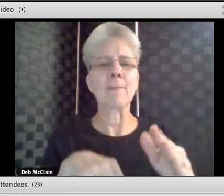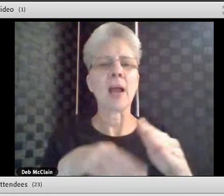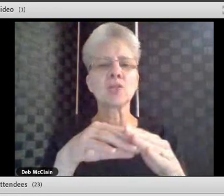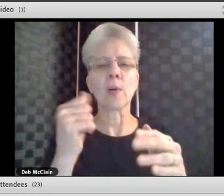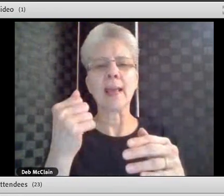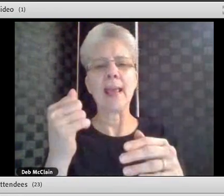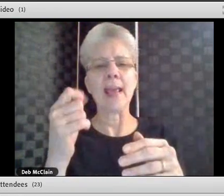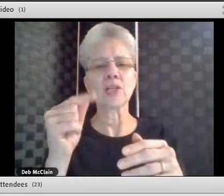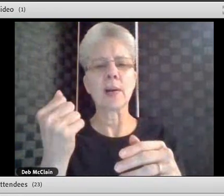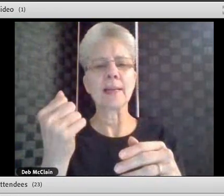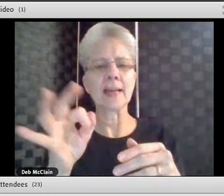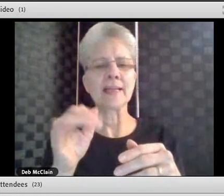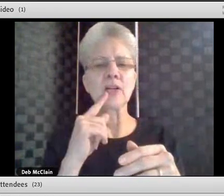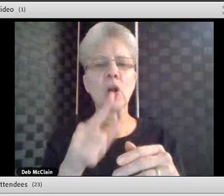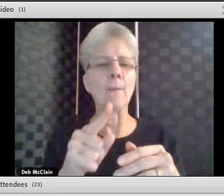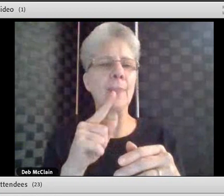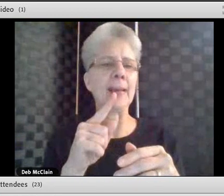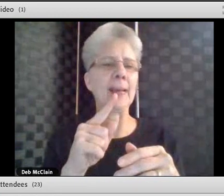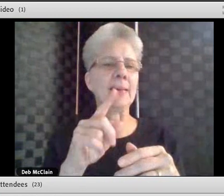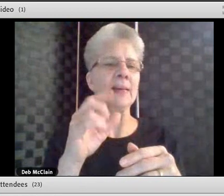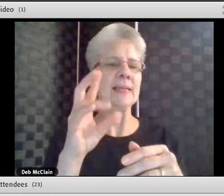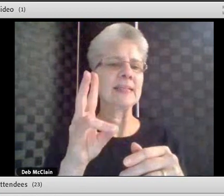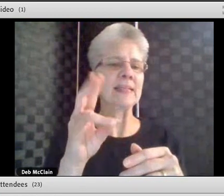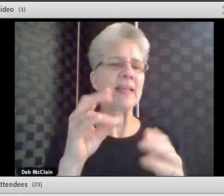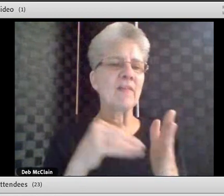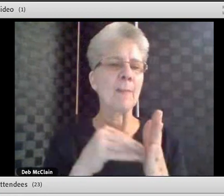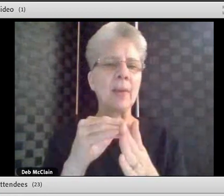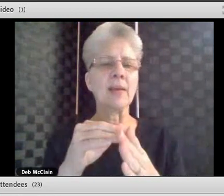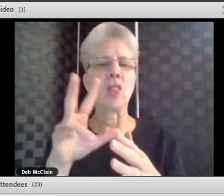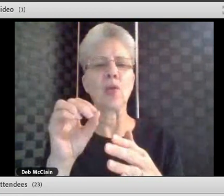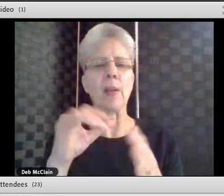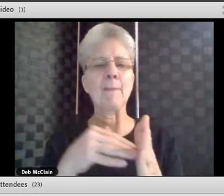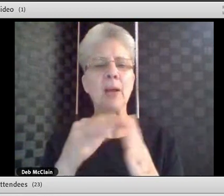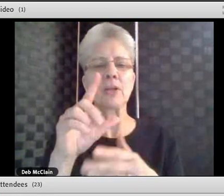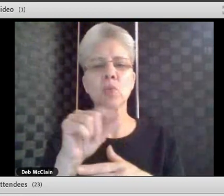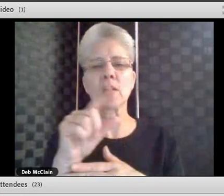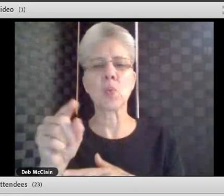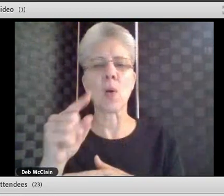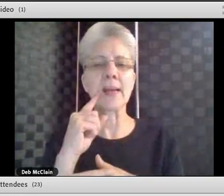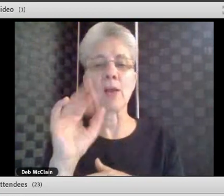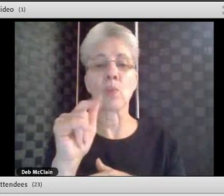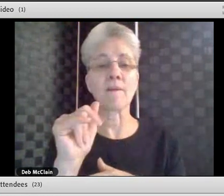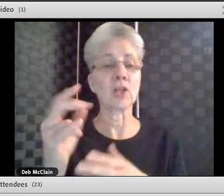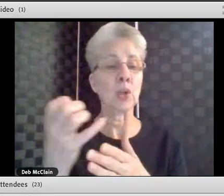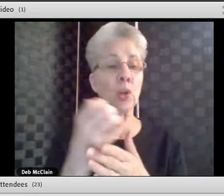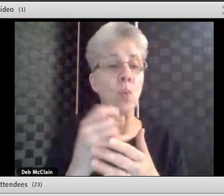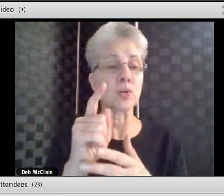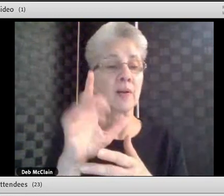$30 billion by 2020, and revenue markets $150 billion by 2020.